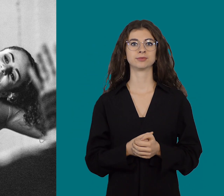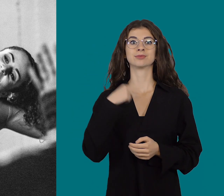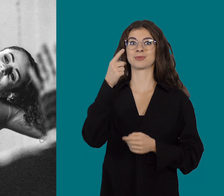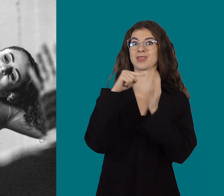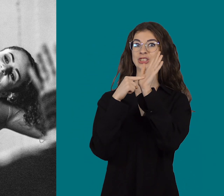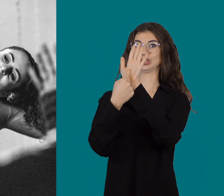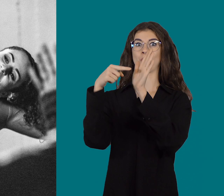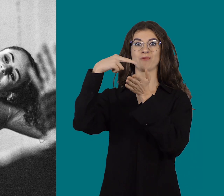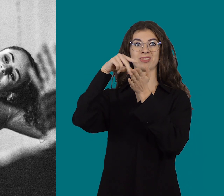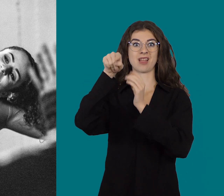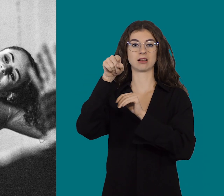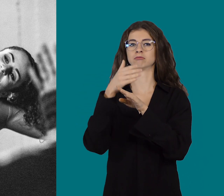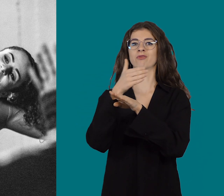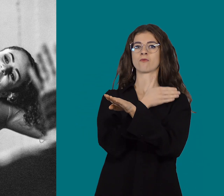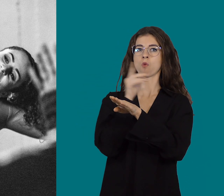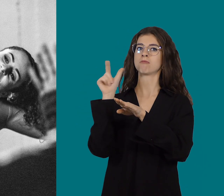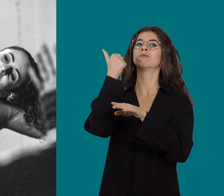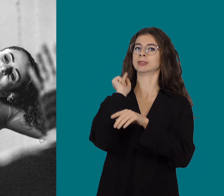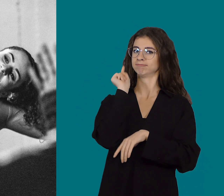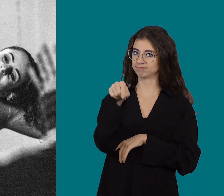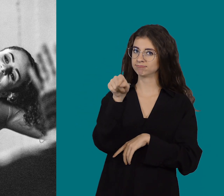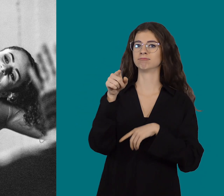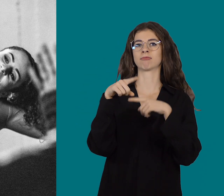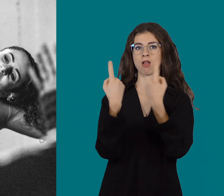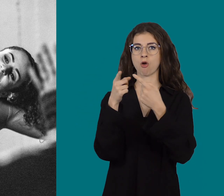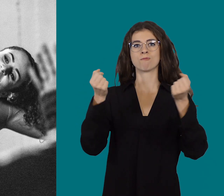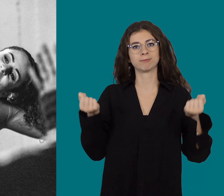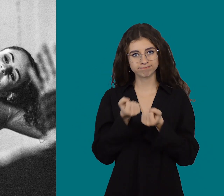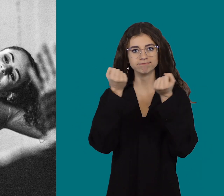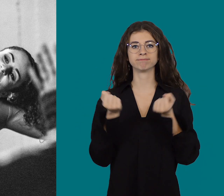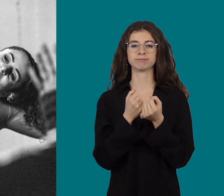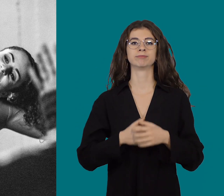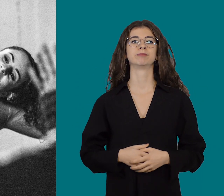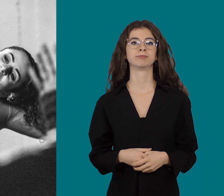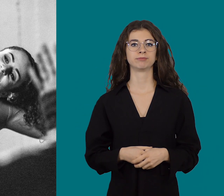Before doing a show the organisers provide space to train.